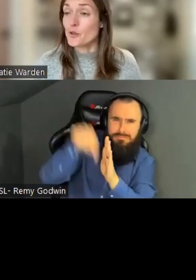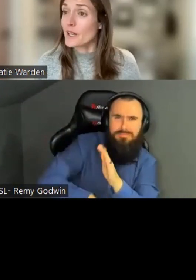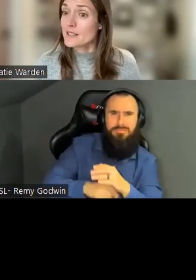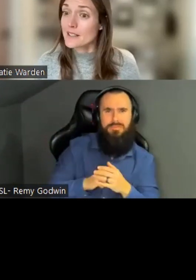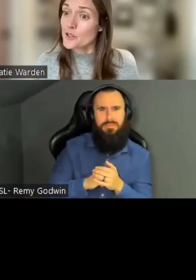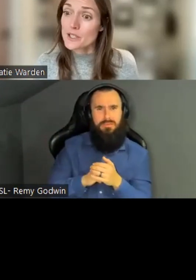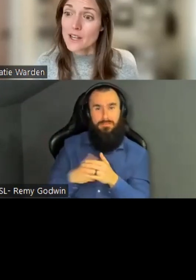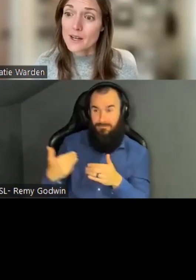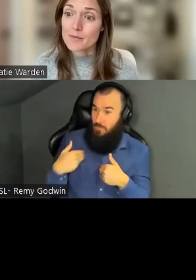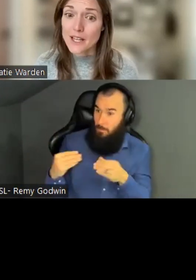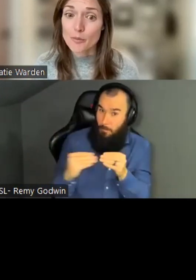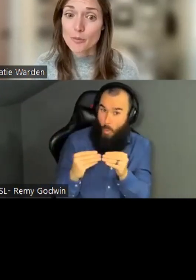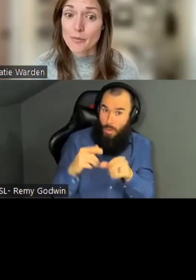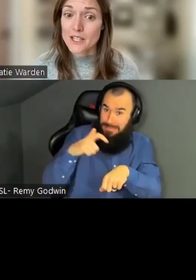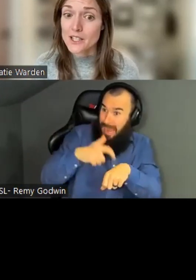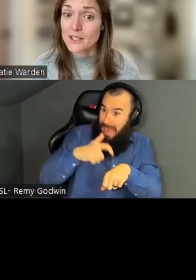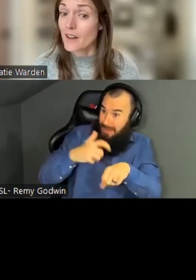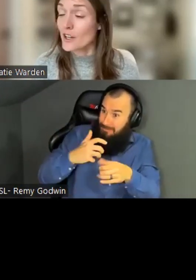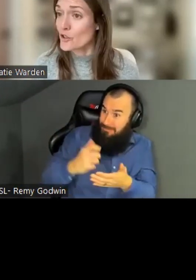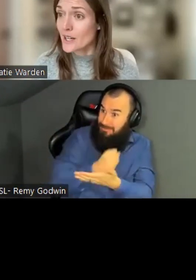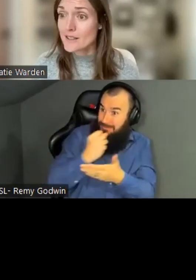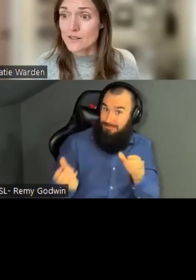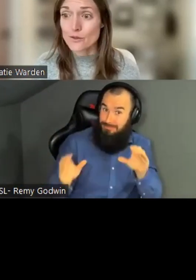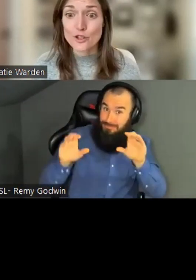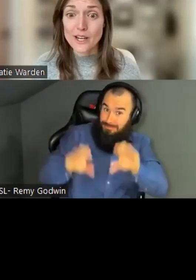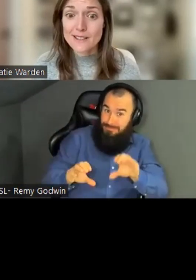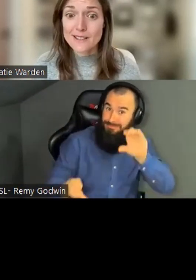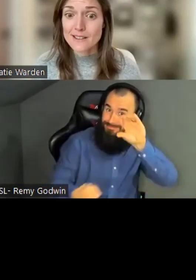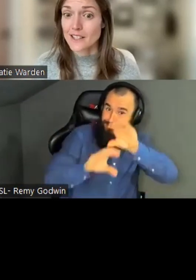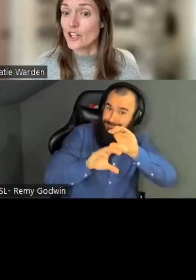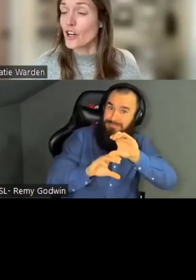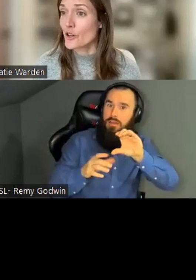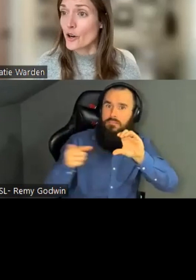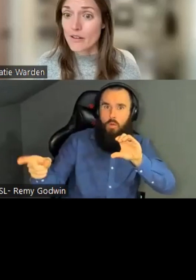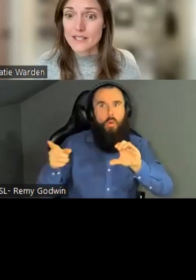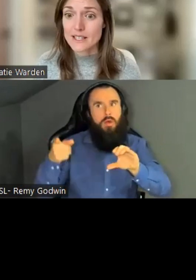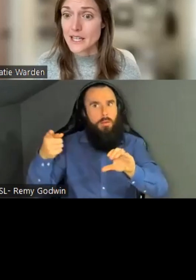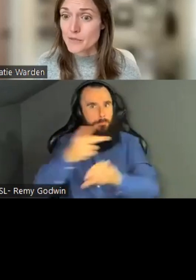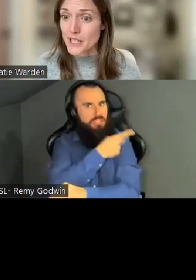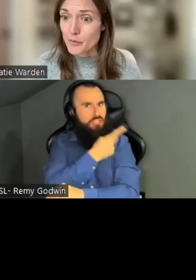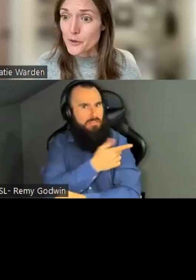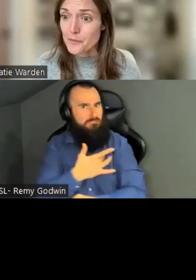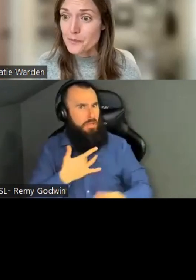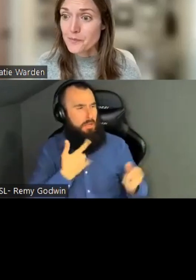You might schedule time to help a patient undress or dress, get on or off the exam table.